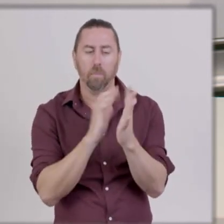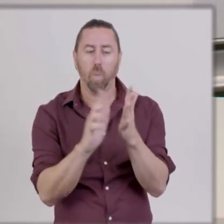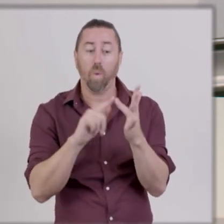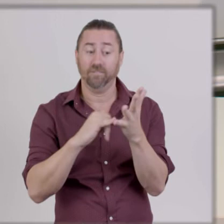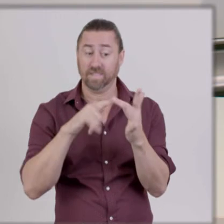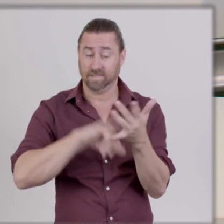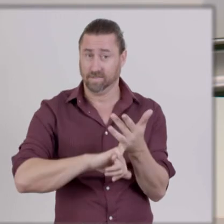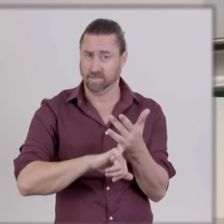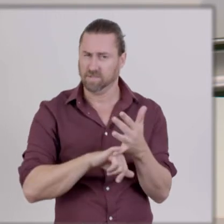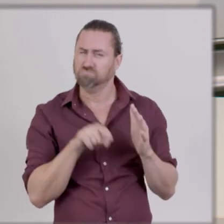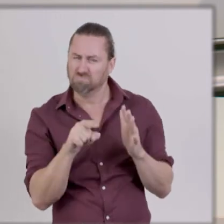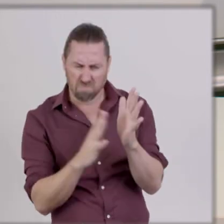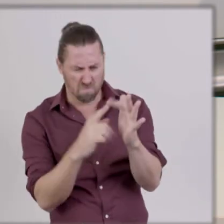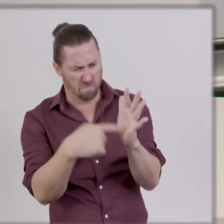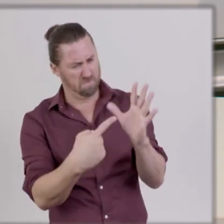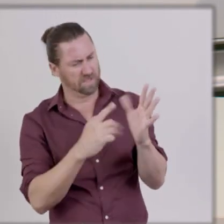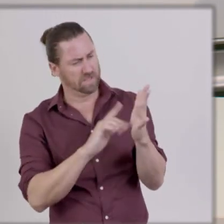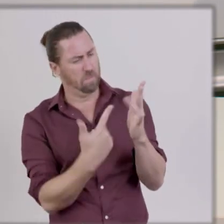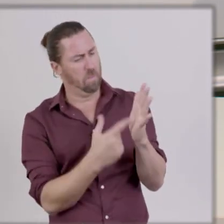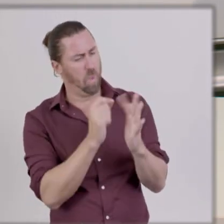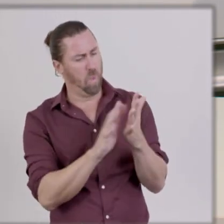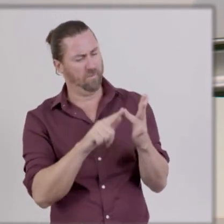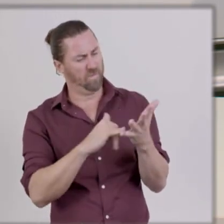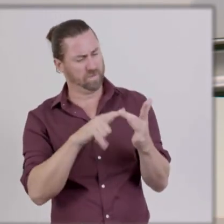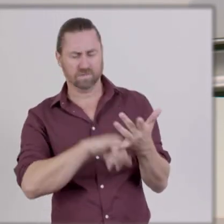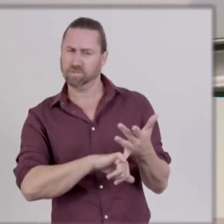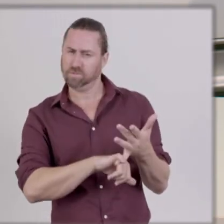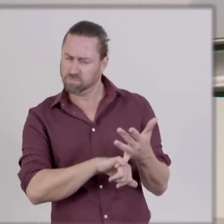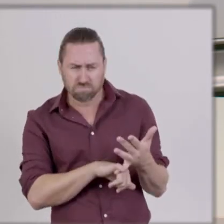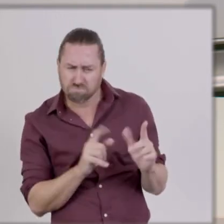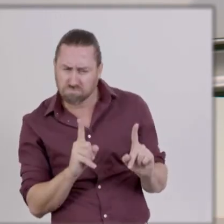Let's take a closer look at metamorphosis in the lifecycle of a butterfly.